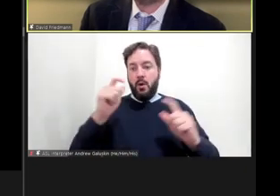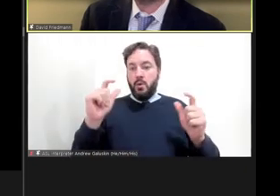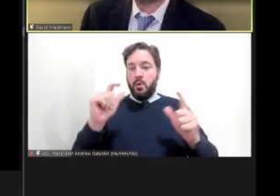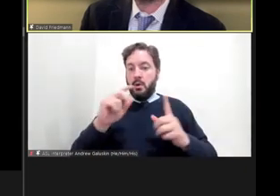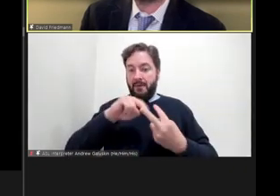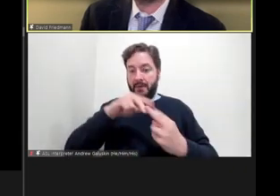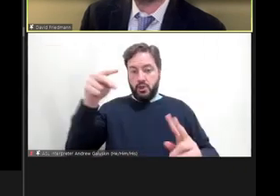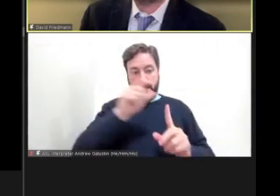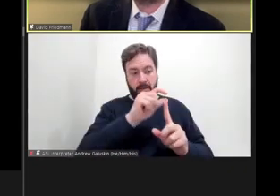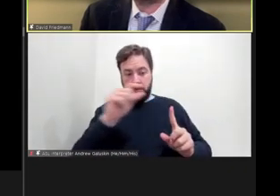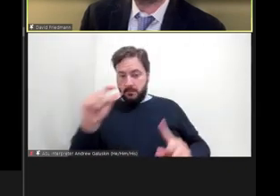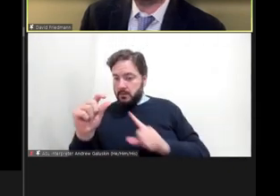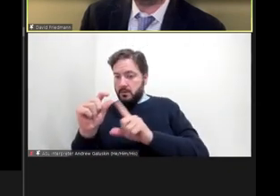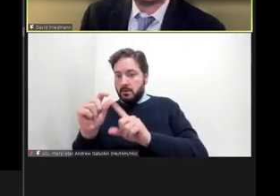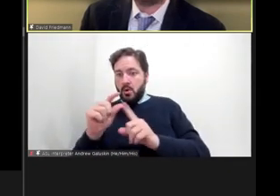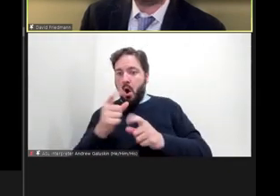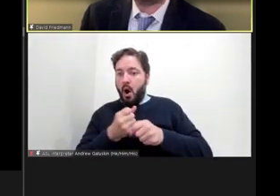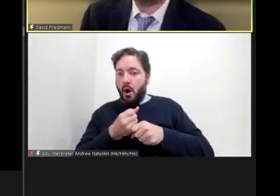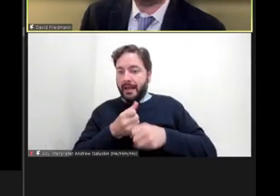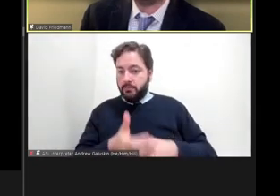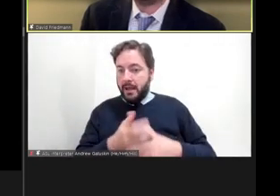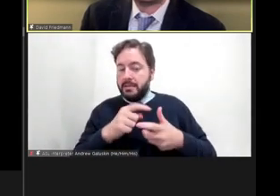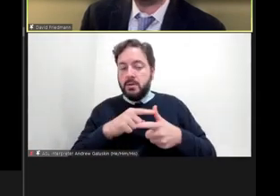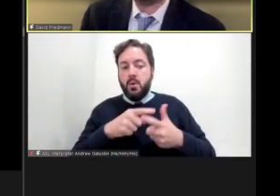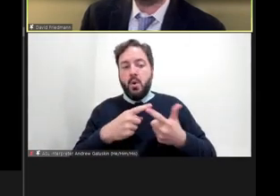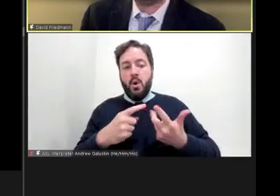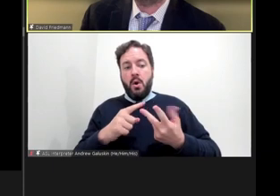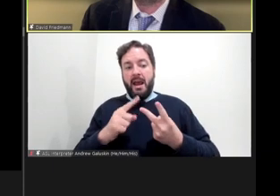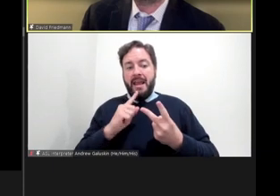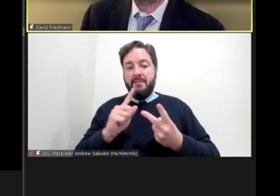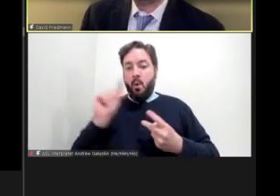genes are expressed, if only a single copy is inherited from either parent.